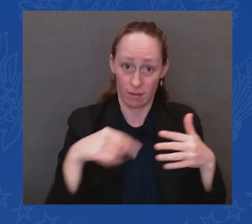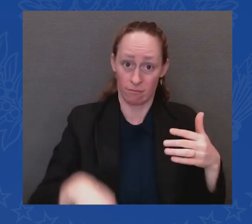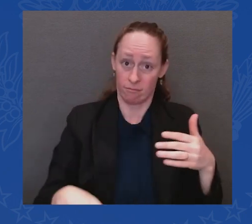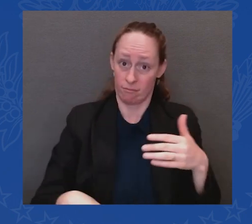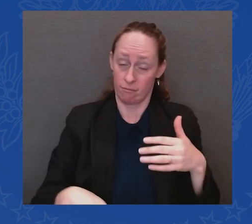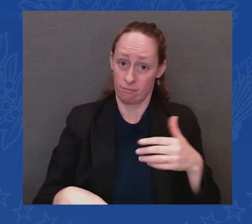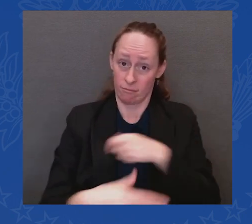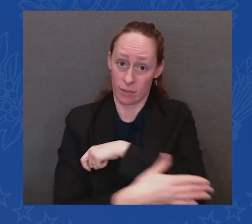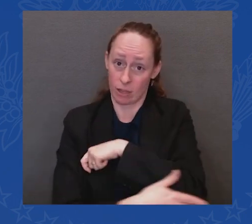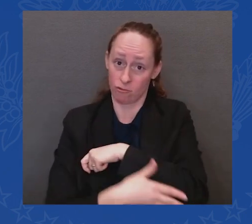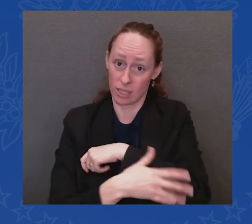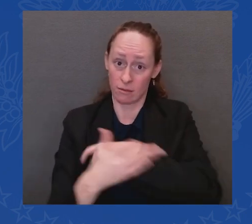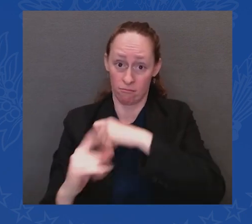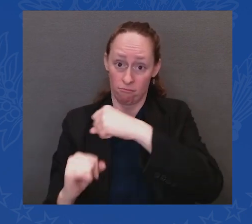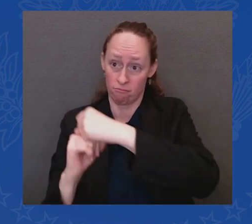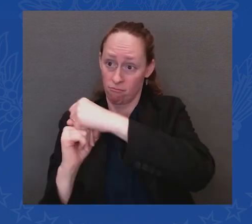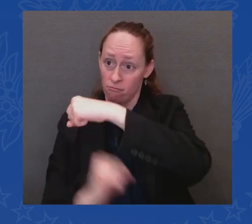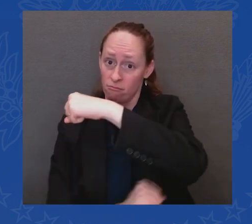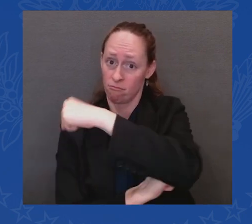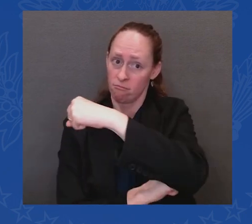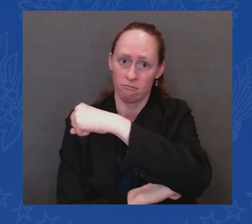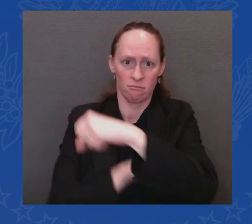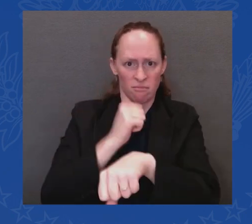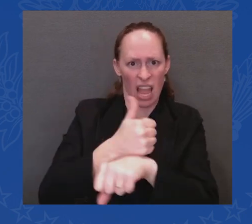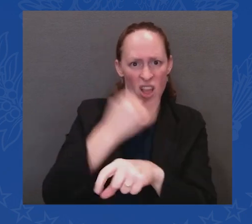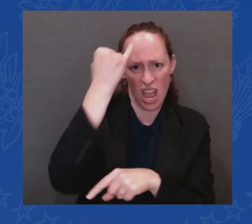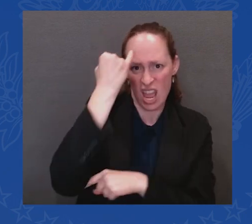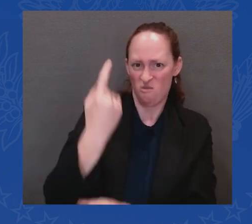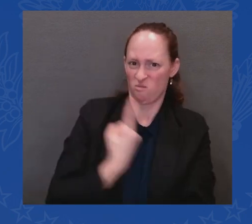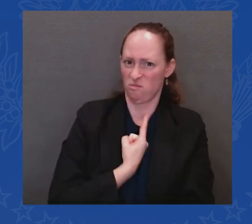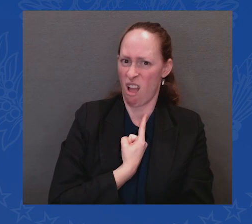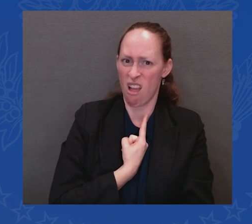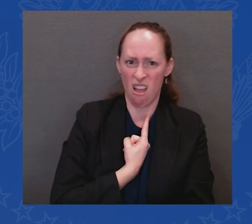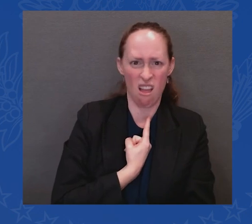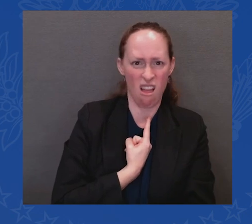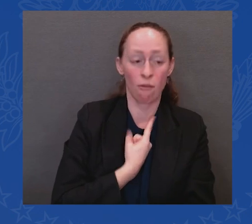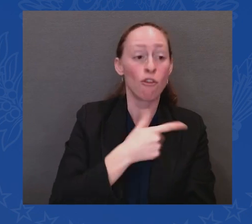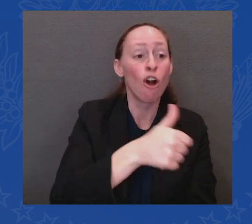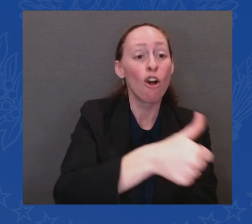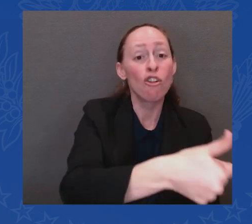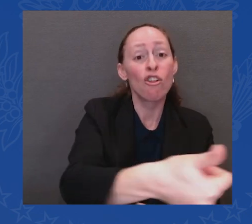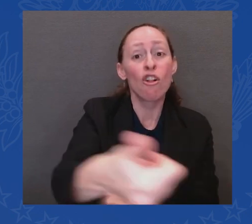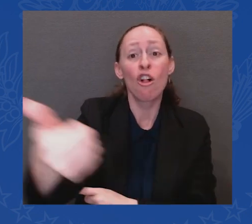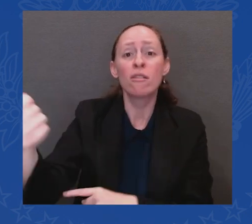Every other nation is based on things like geography, ethnicity, religion.